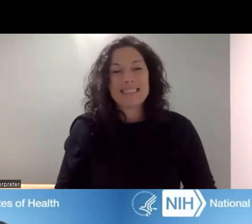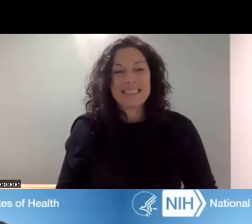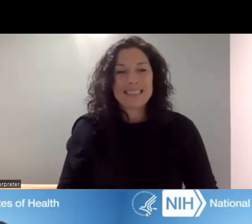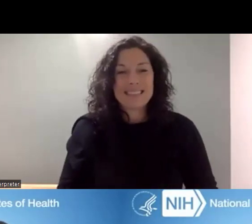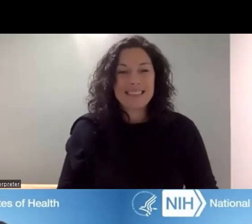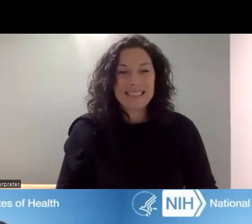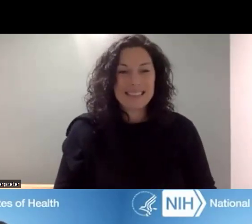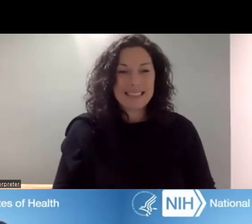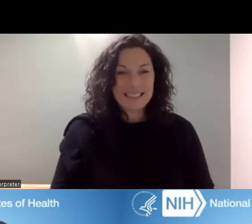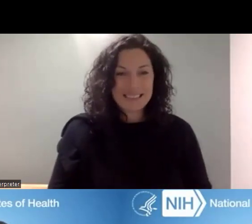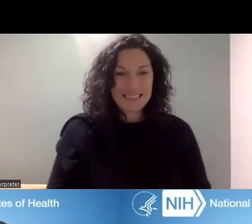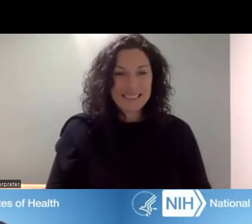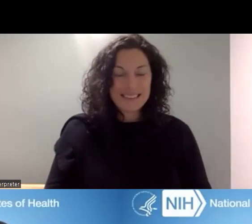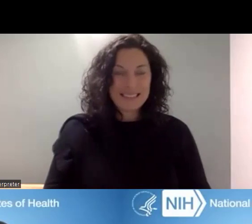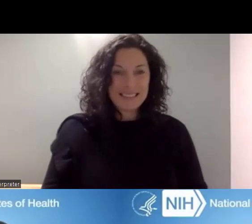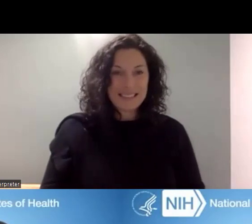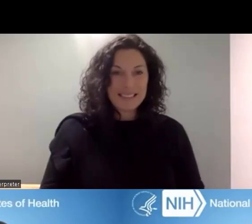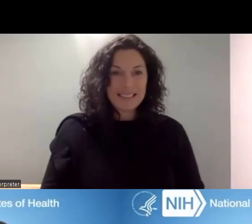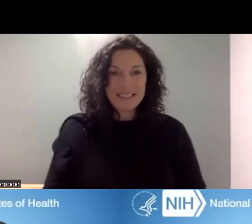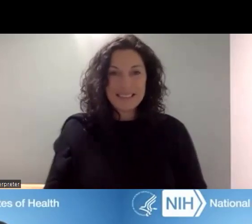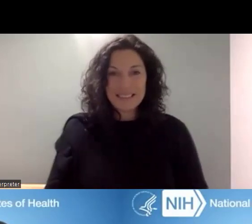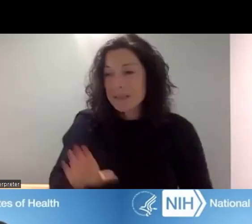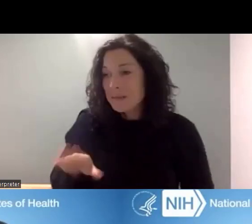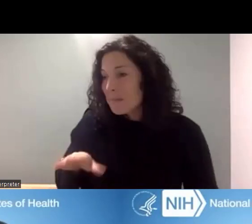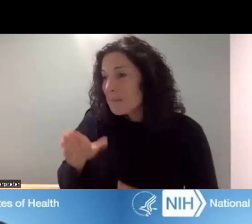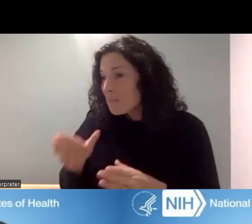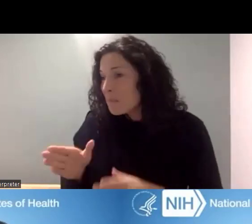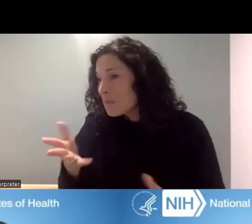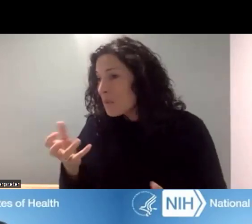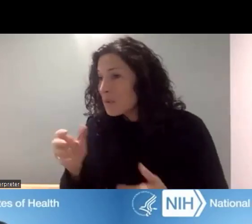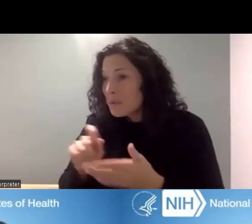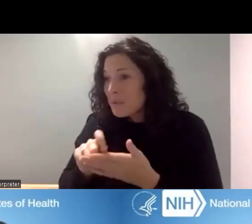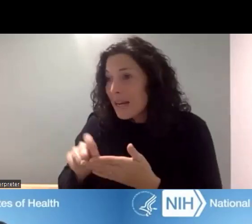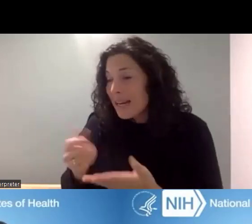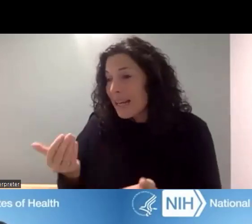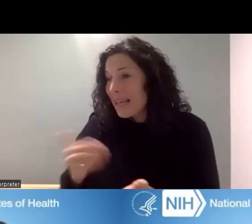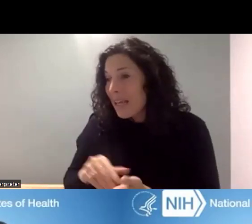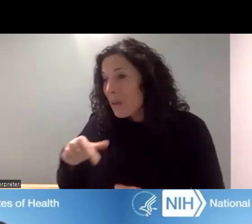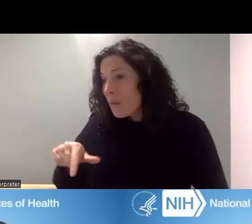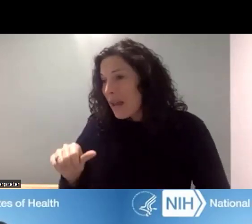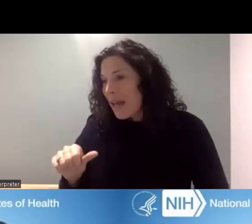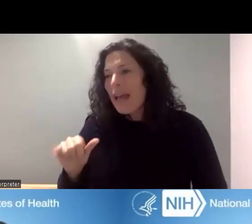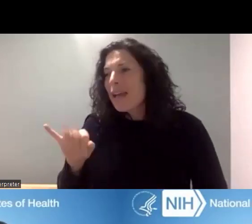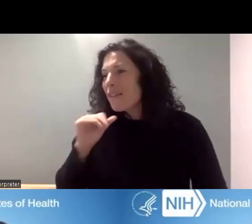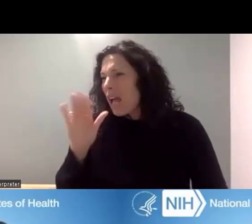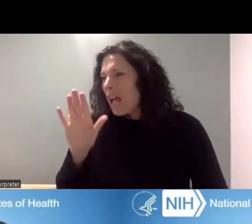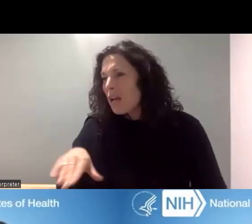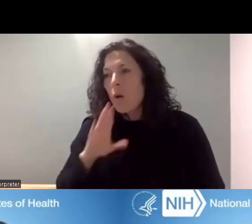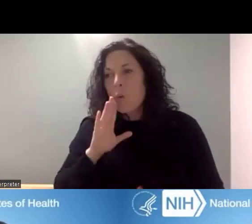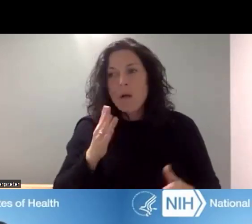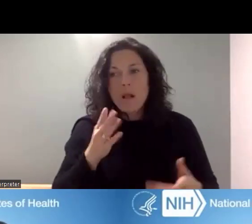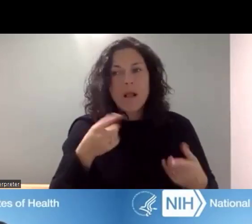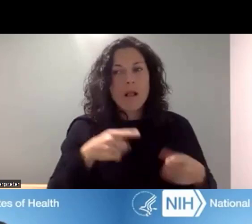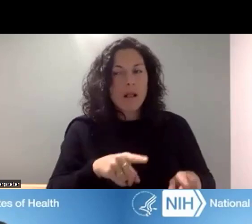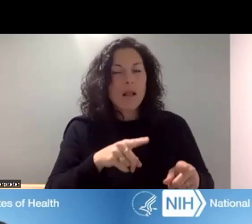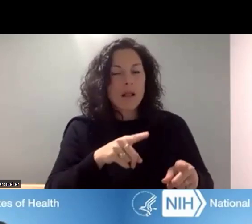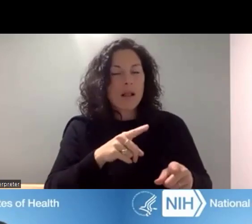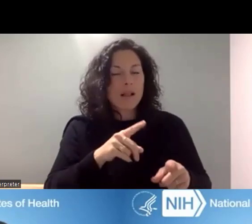Kasima Garst: If you would like to write it again in the Q&A, feel free to do so. In the meantime, I'm going to go ahead and skip to the next question.